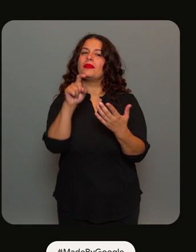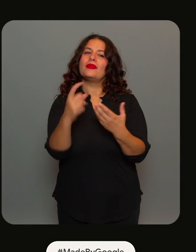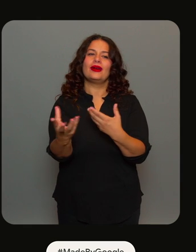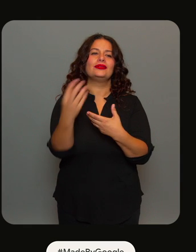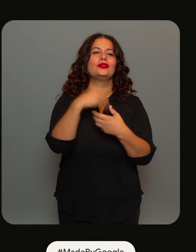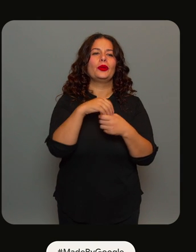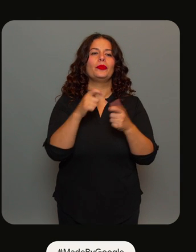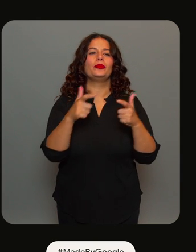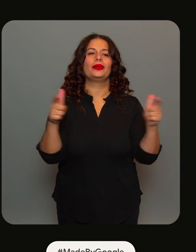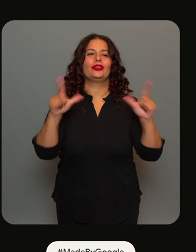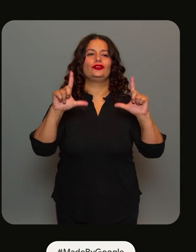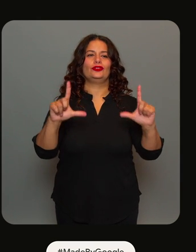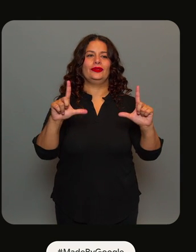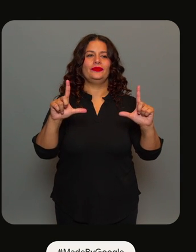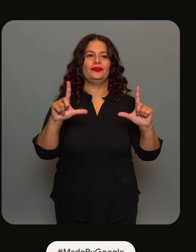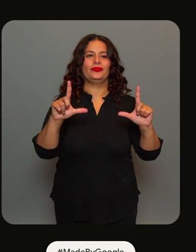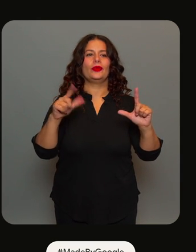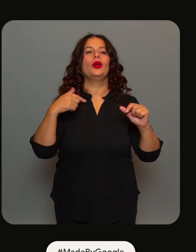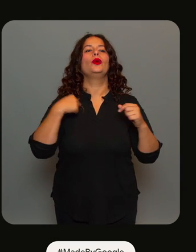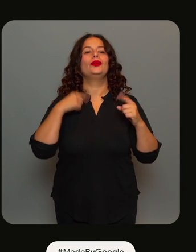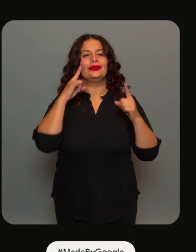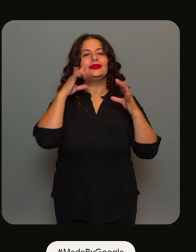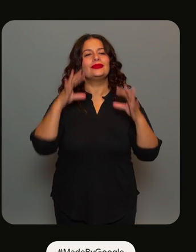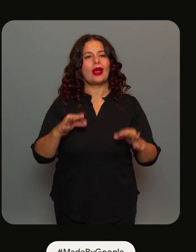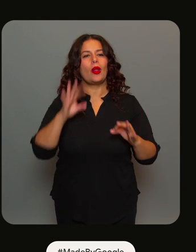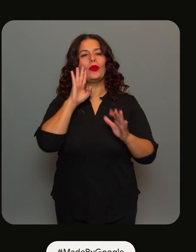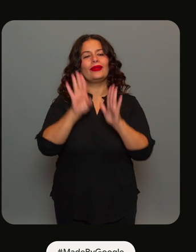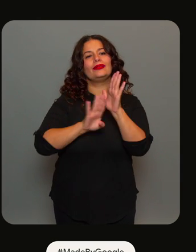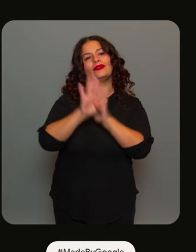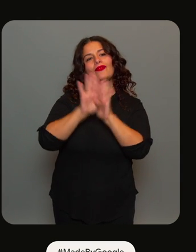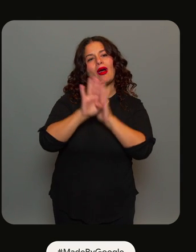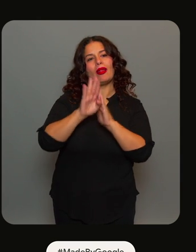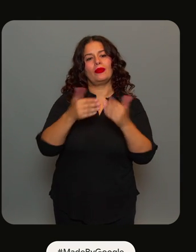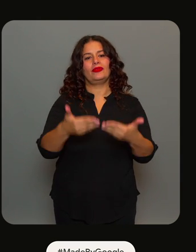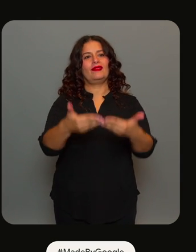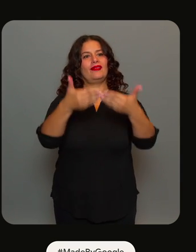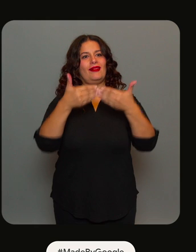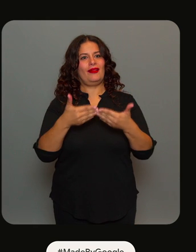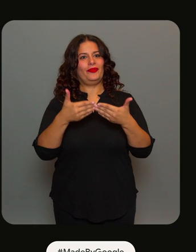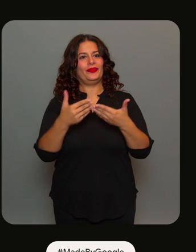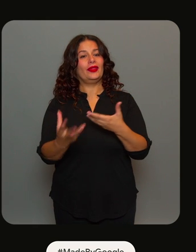We set out to build a device that brings together recent advances in Android, Tensor's personal